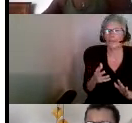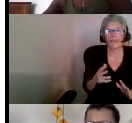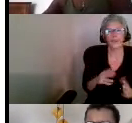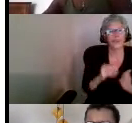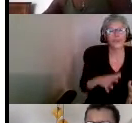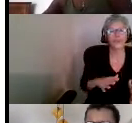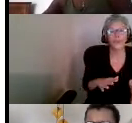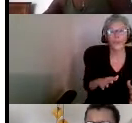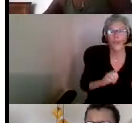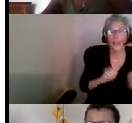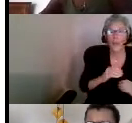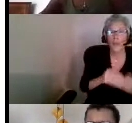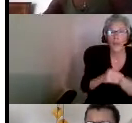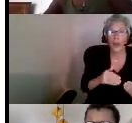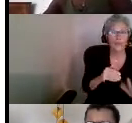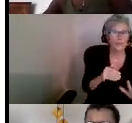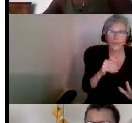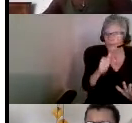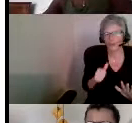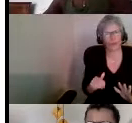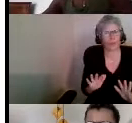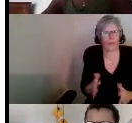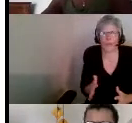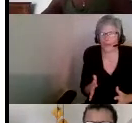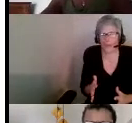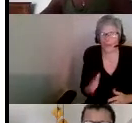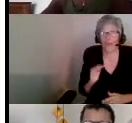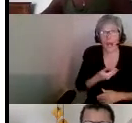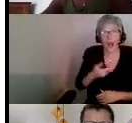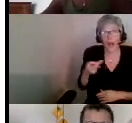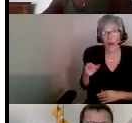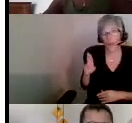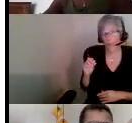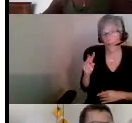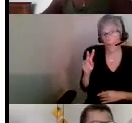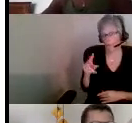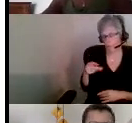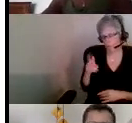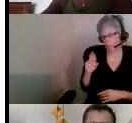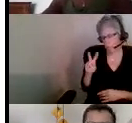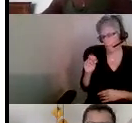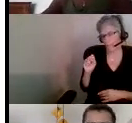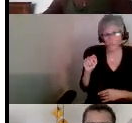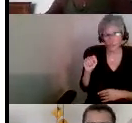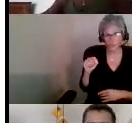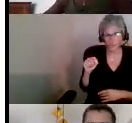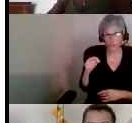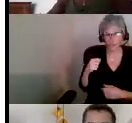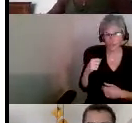process here, we have a provost who's made it very very public that she does not believe in